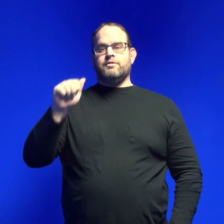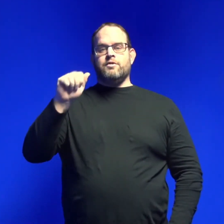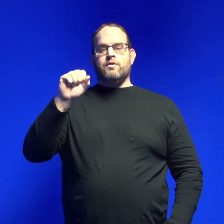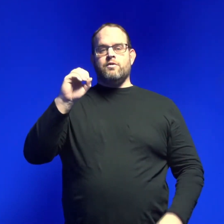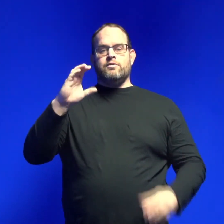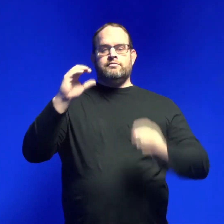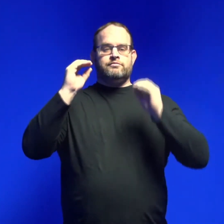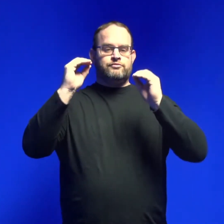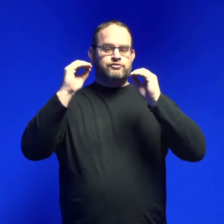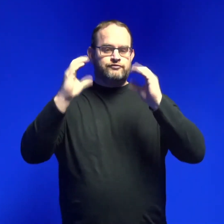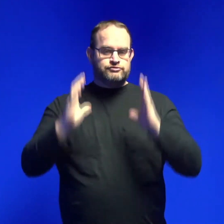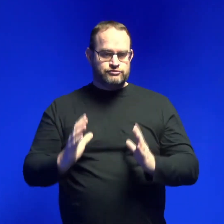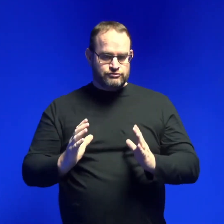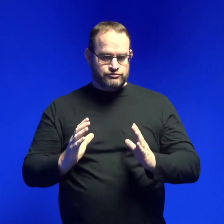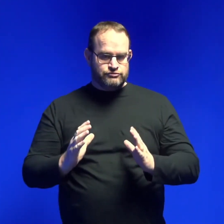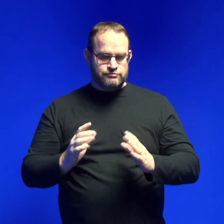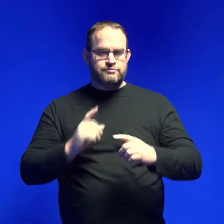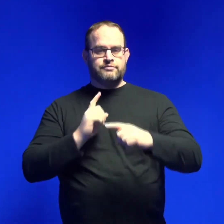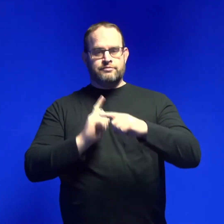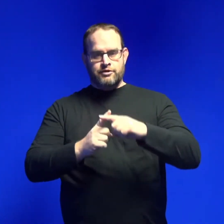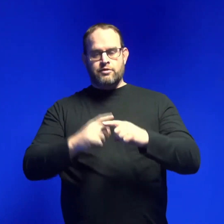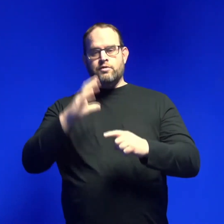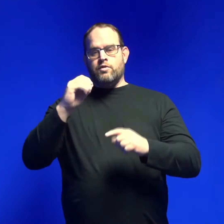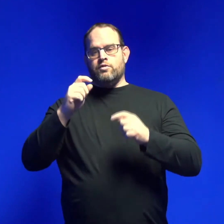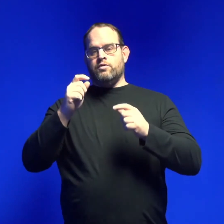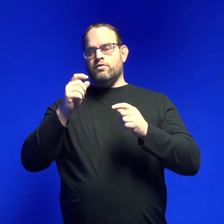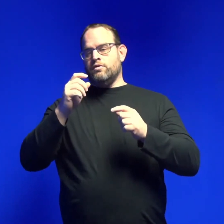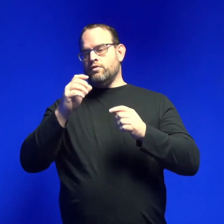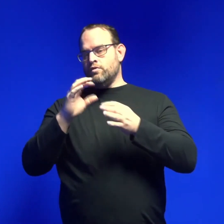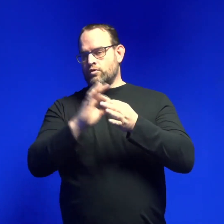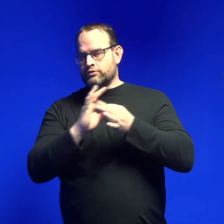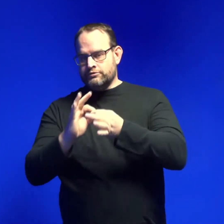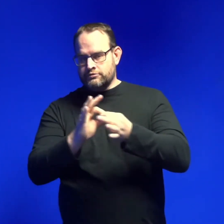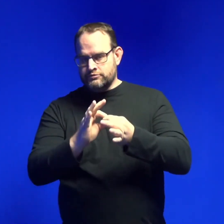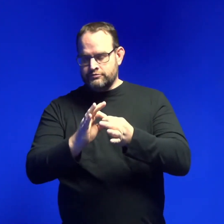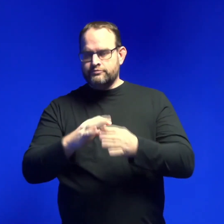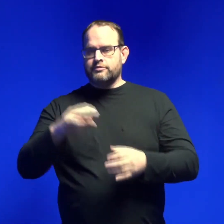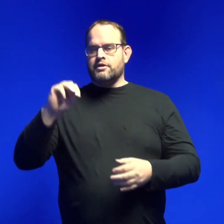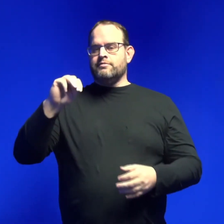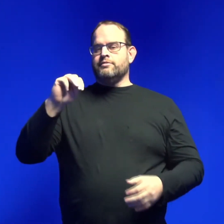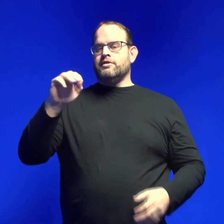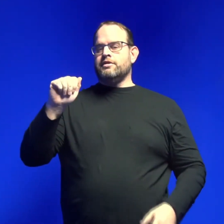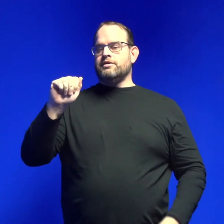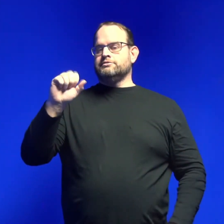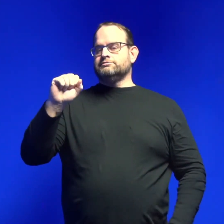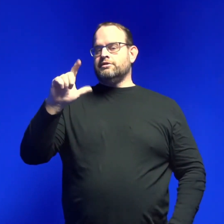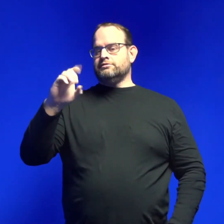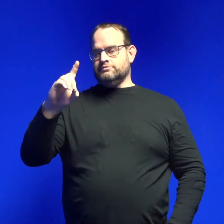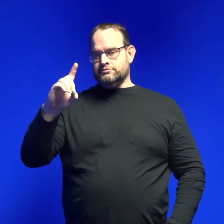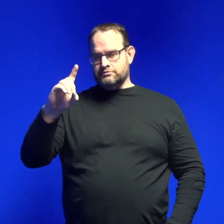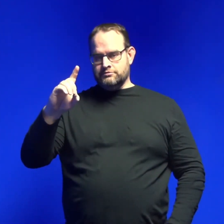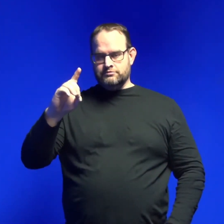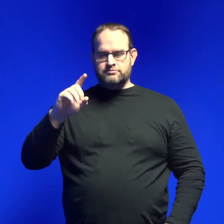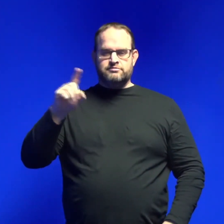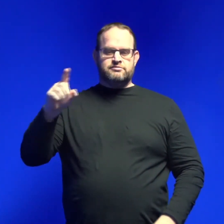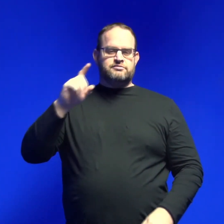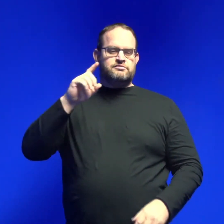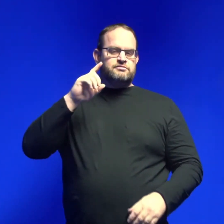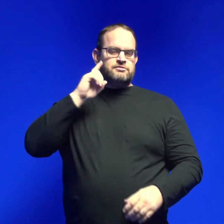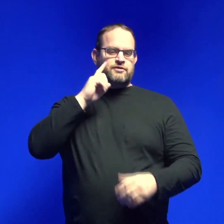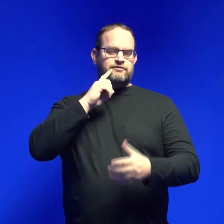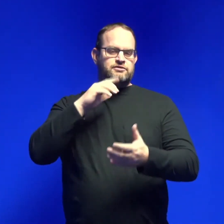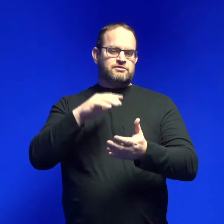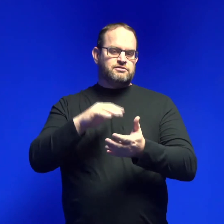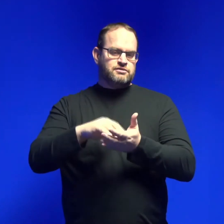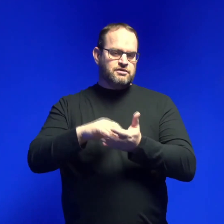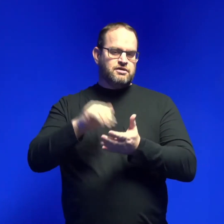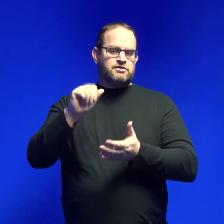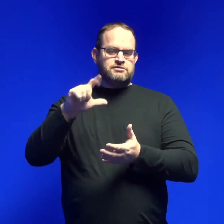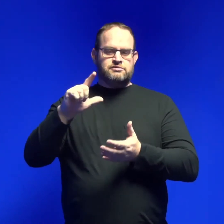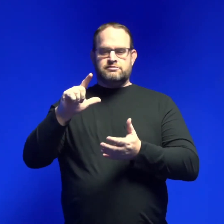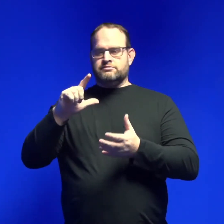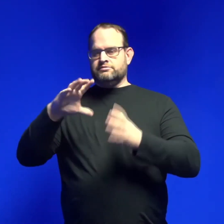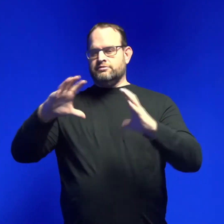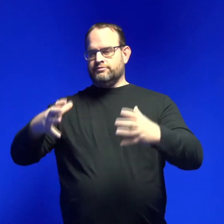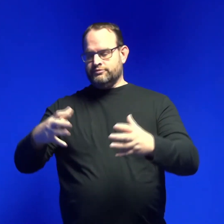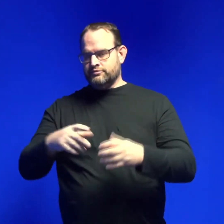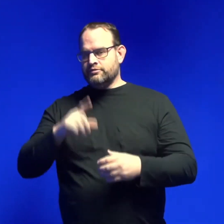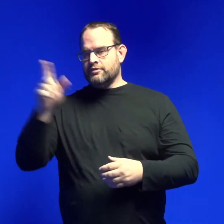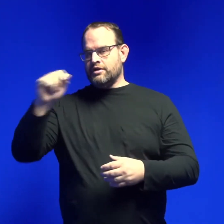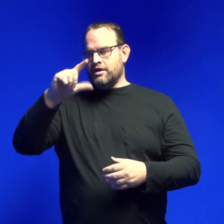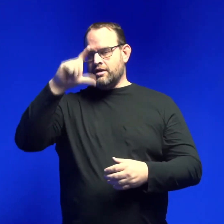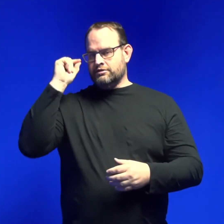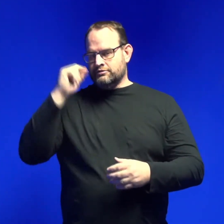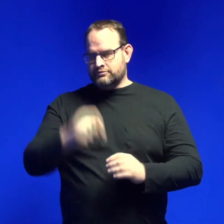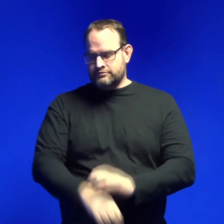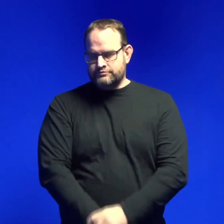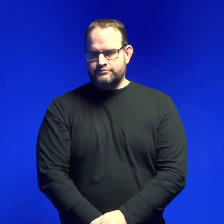associate professor and co-coordinator of the MA-SLED program which houses the Deaf Studies/ASL department at Gallaudet University.